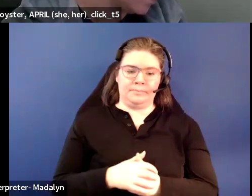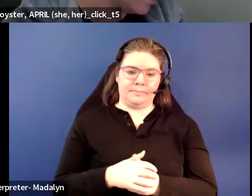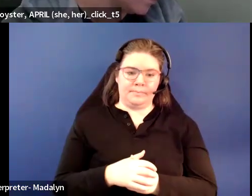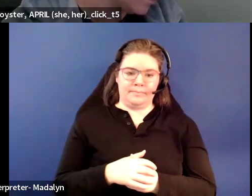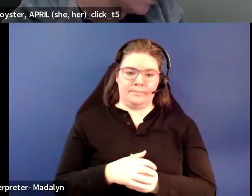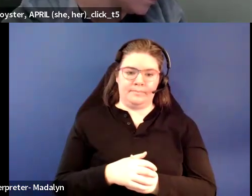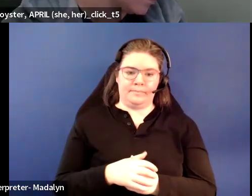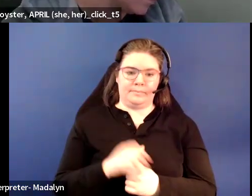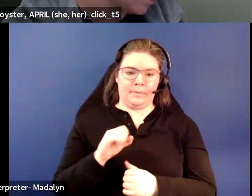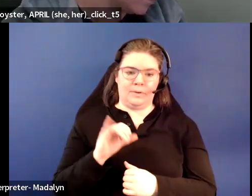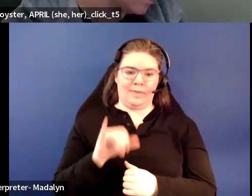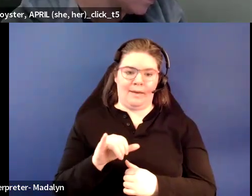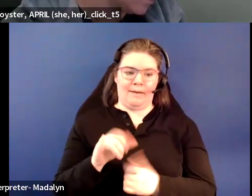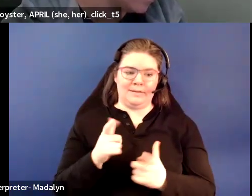Carolyn Grawi: I guess our biggest other side of it.